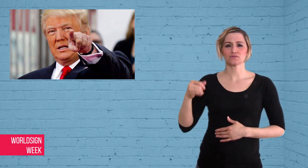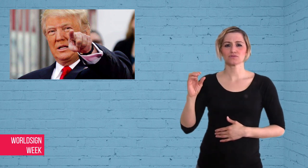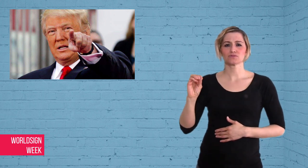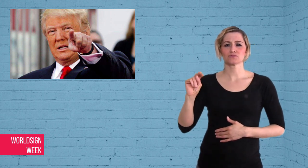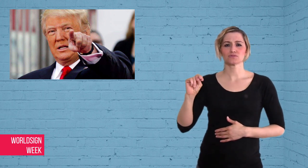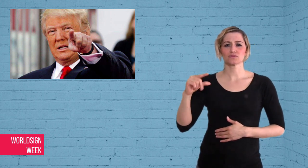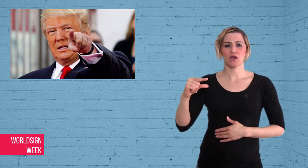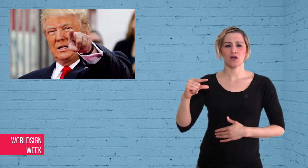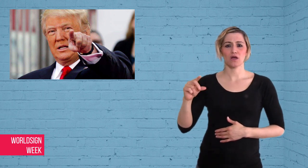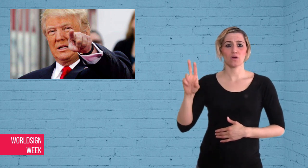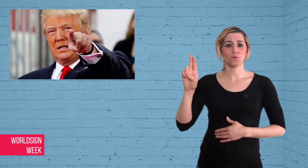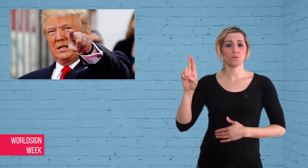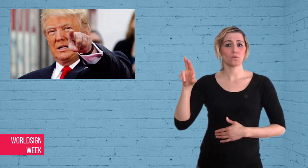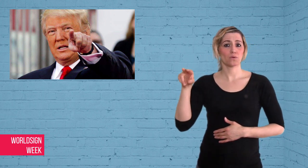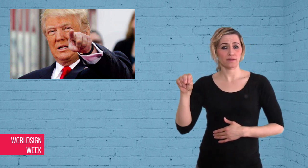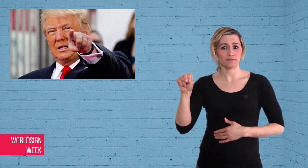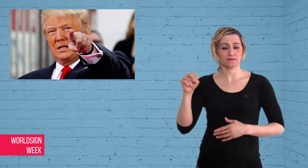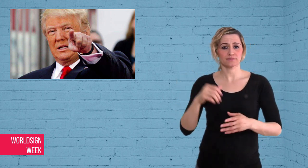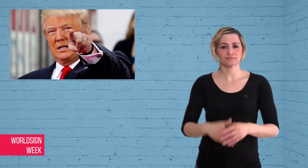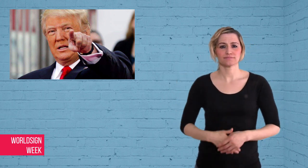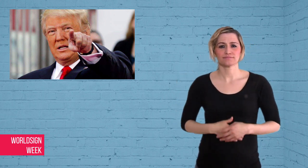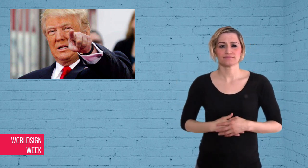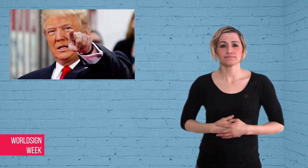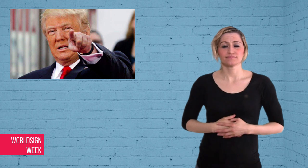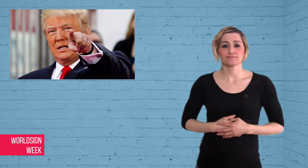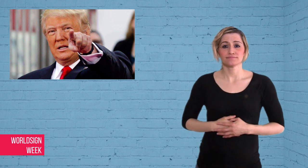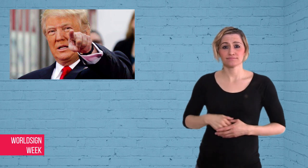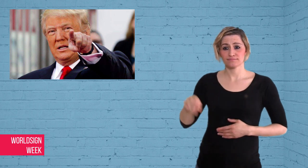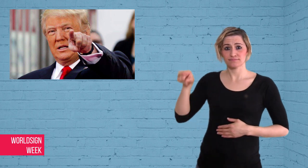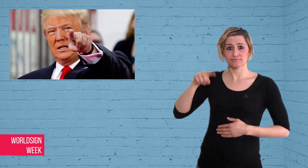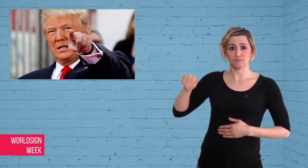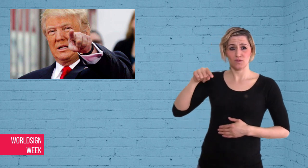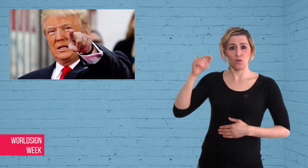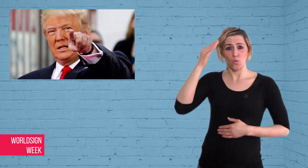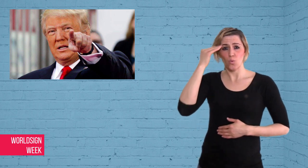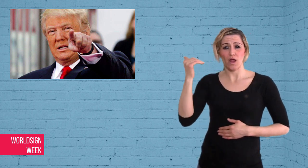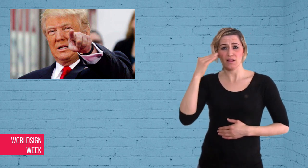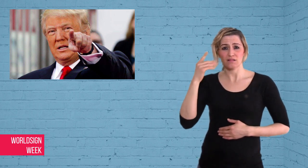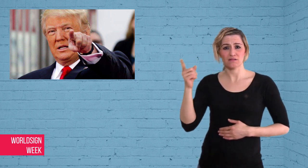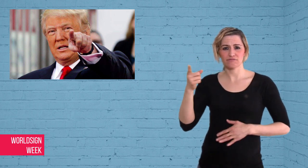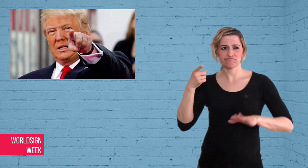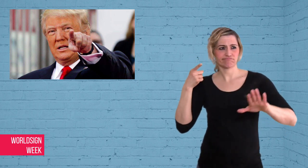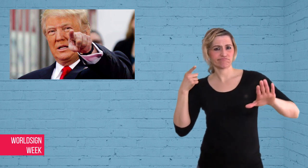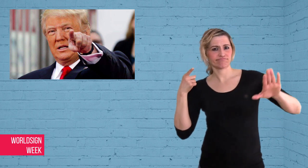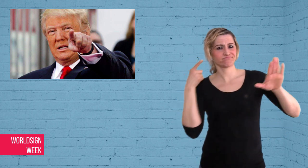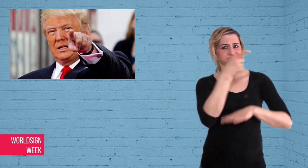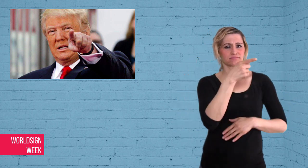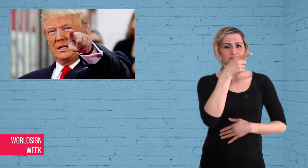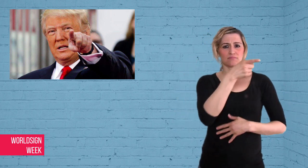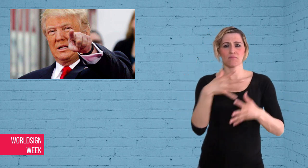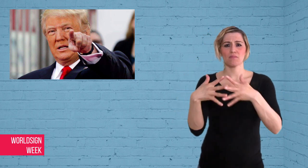Un, and accused the U.S. and South Korea